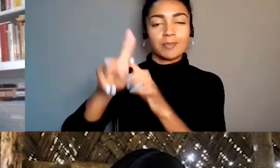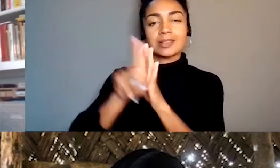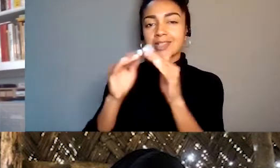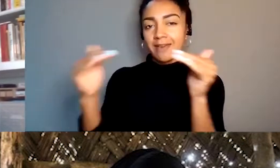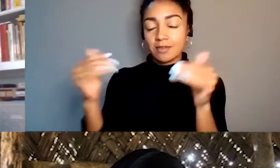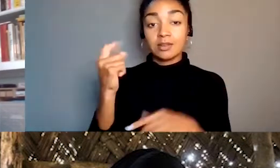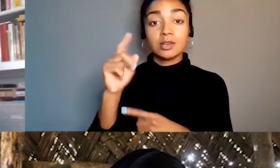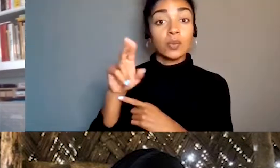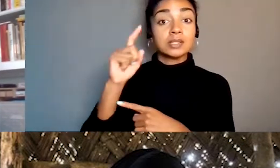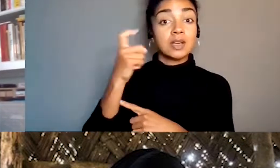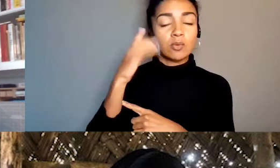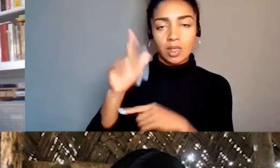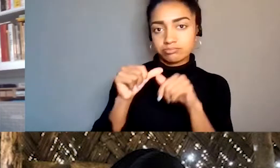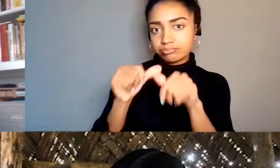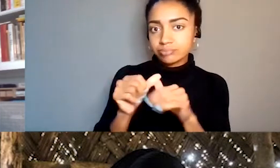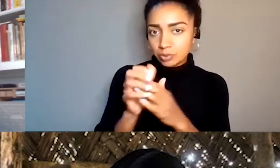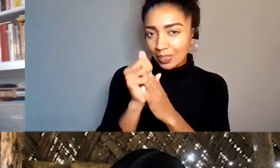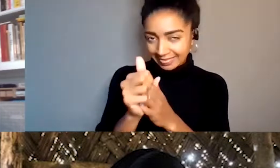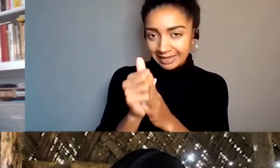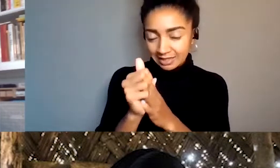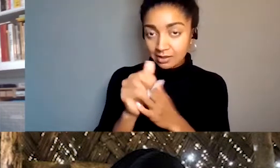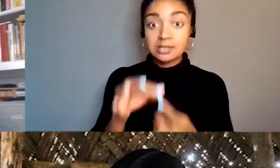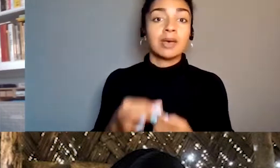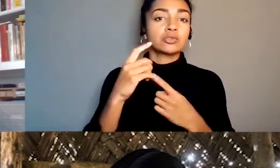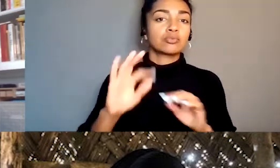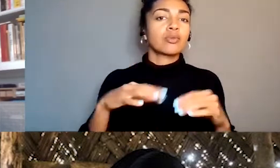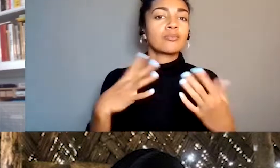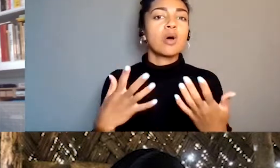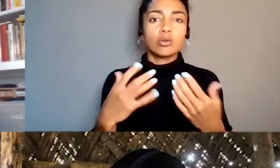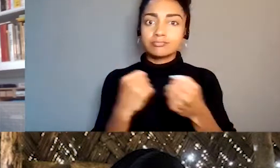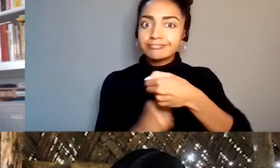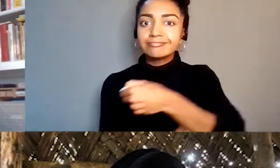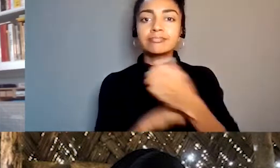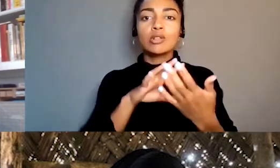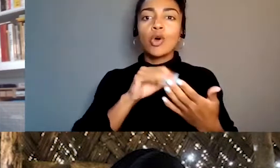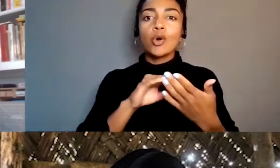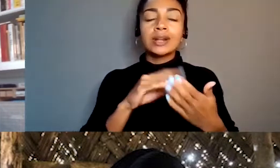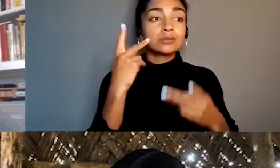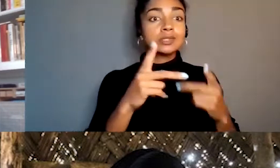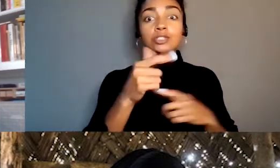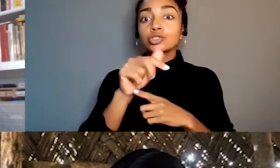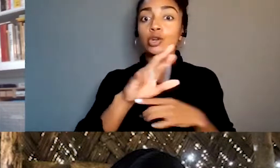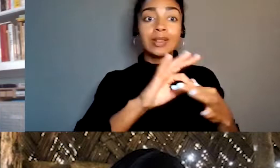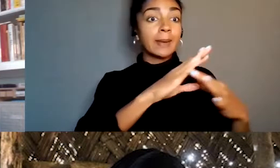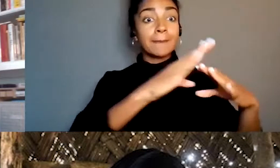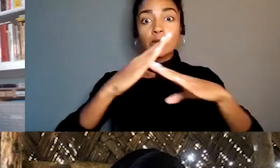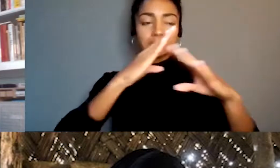and to break down gender-related barriers. The Biden-Harris Administration announced commitments at the Gender Equity and Equality